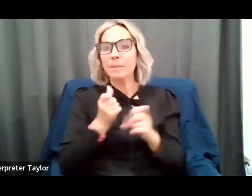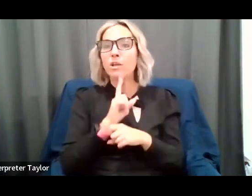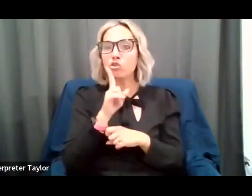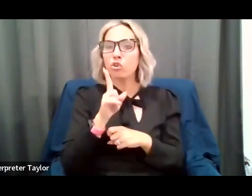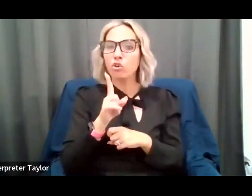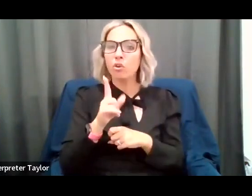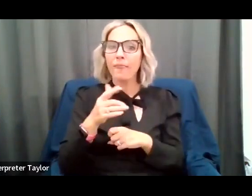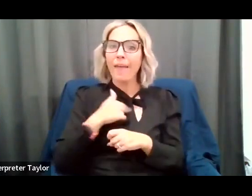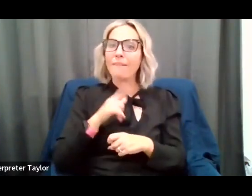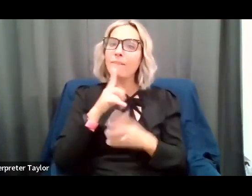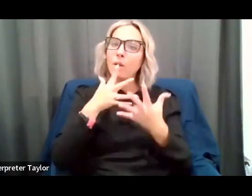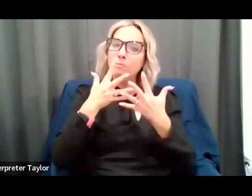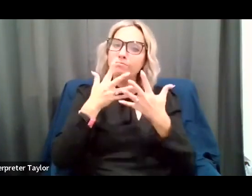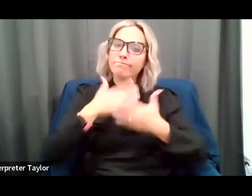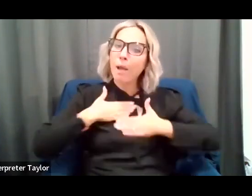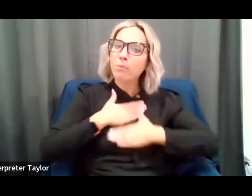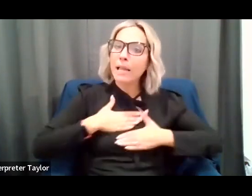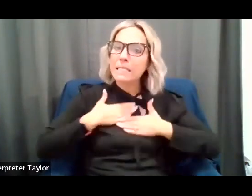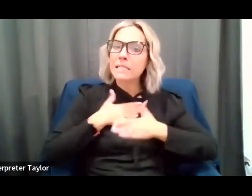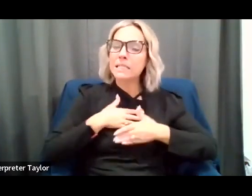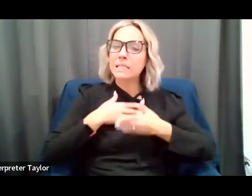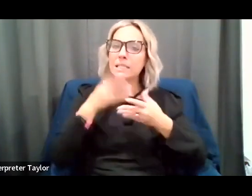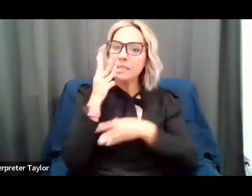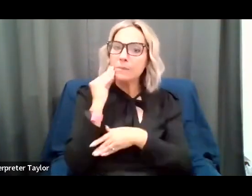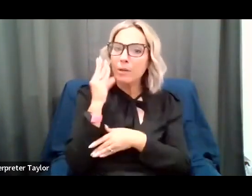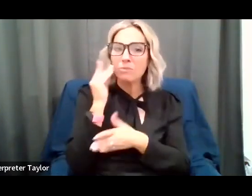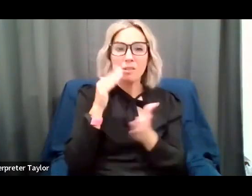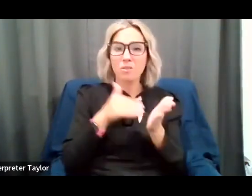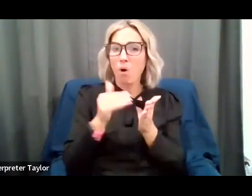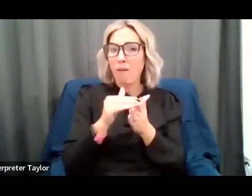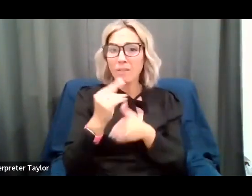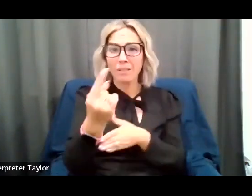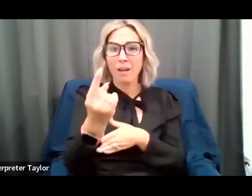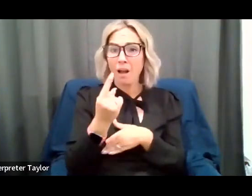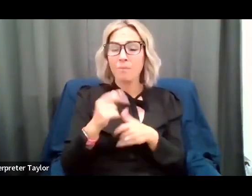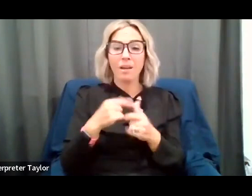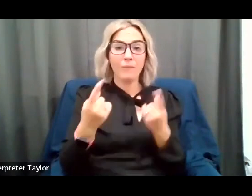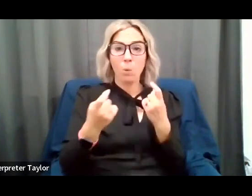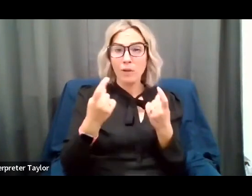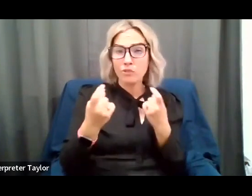a very pleasant experience. Because oftentimes they come to us when they have questions or